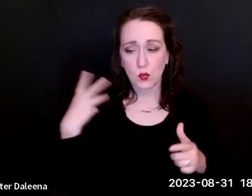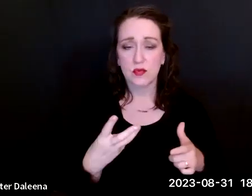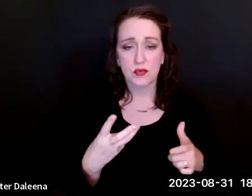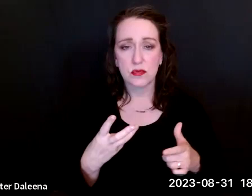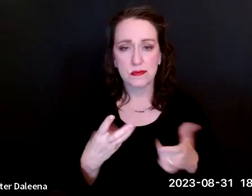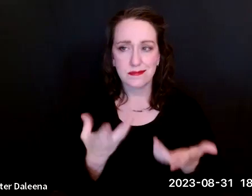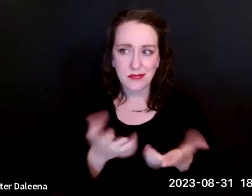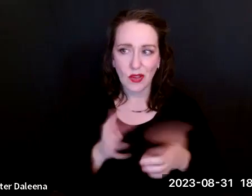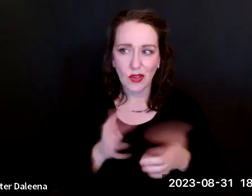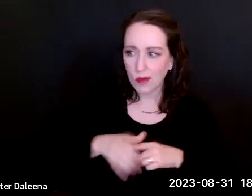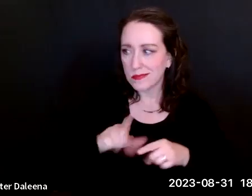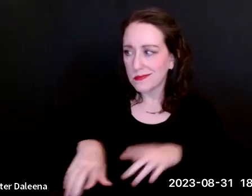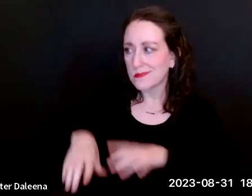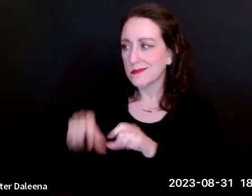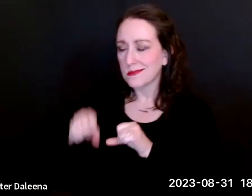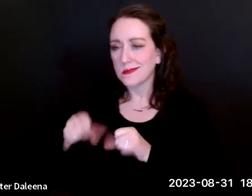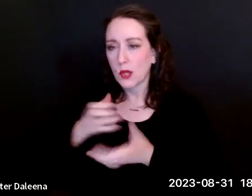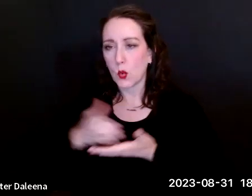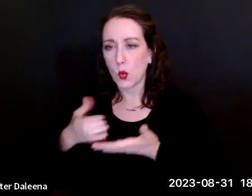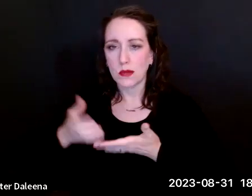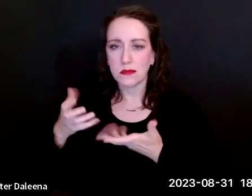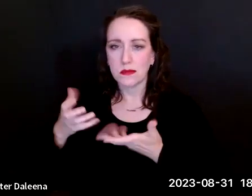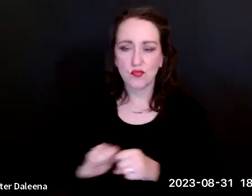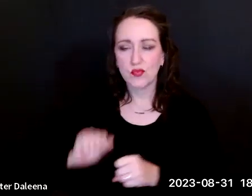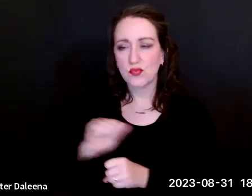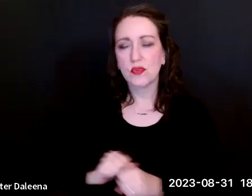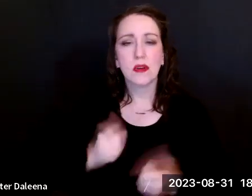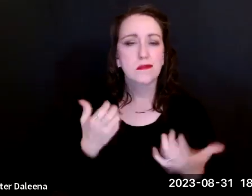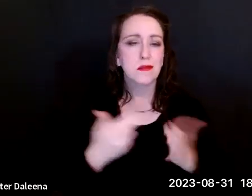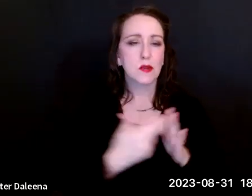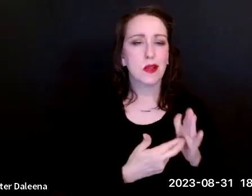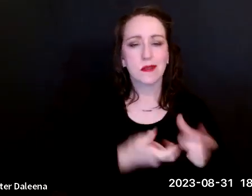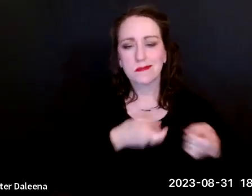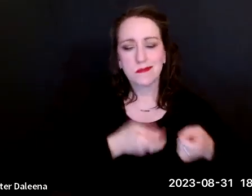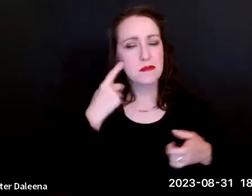the applicant to take additional coursework current regulations only allow for two courses